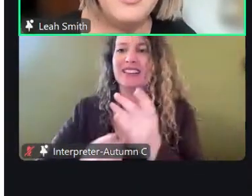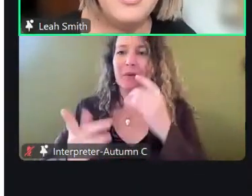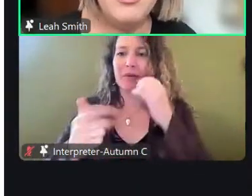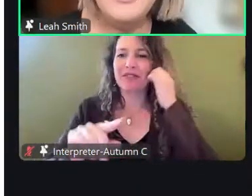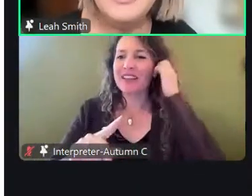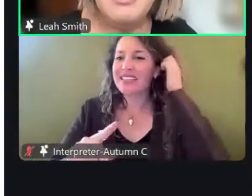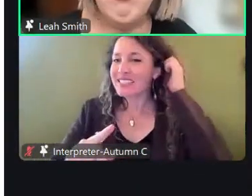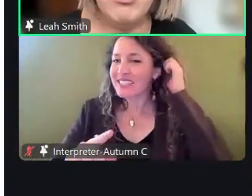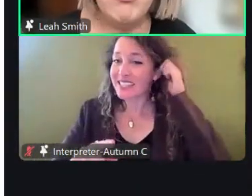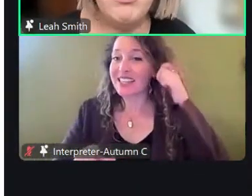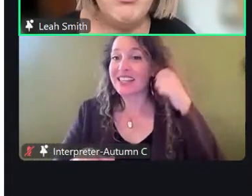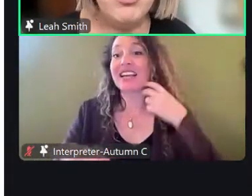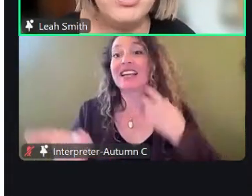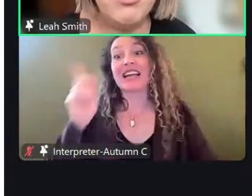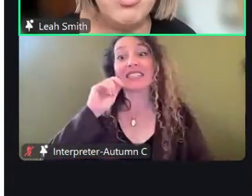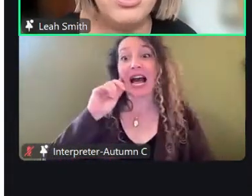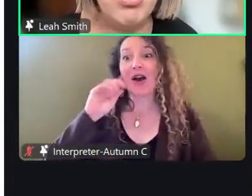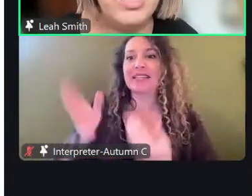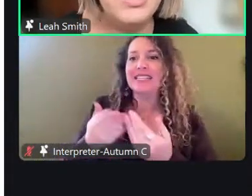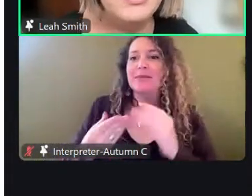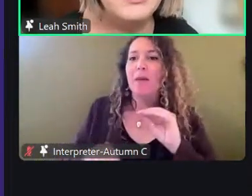sound easy but might be more difficult in practice.